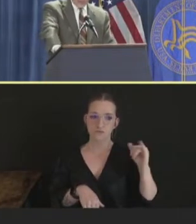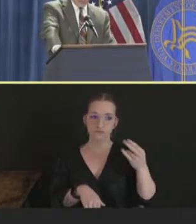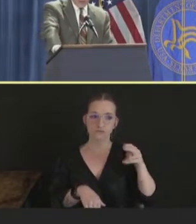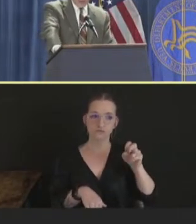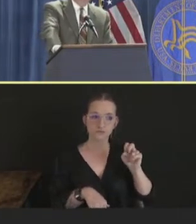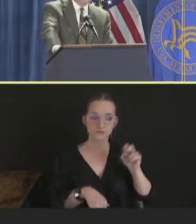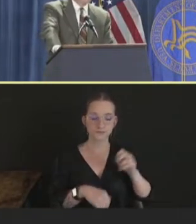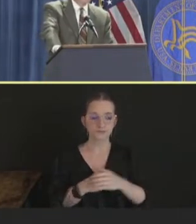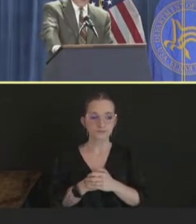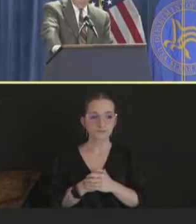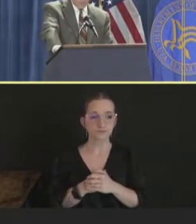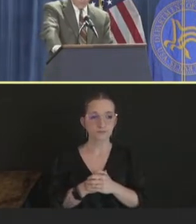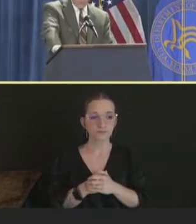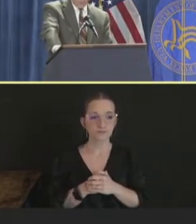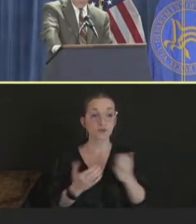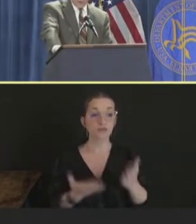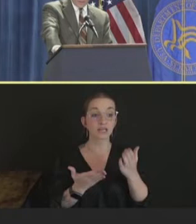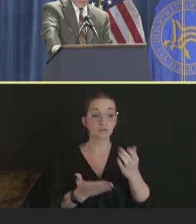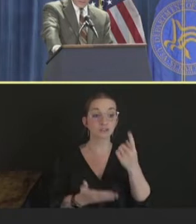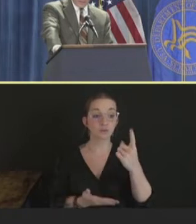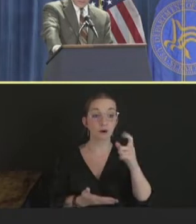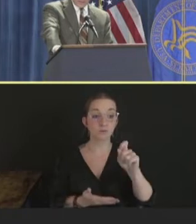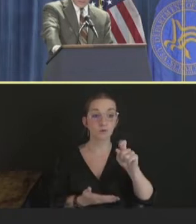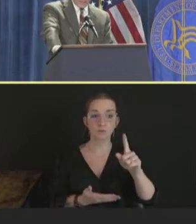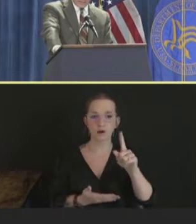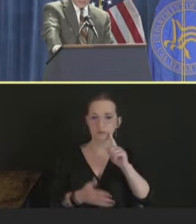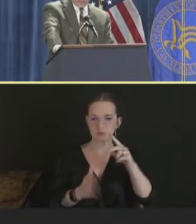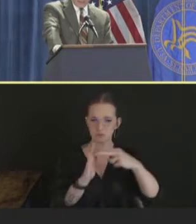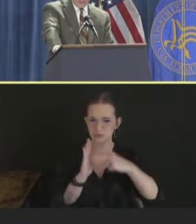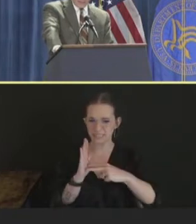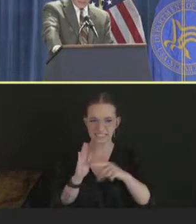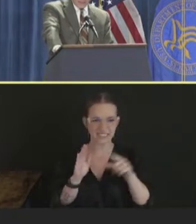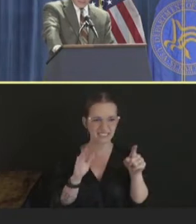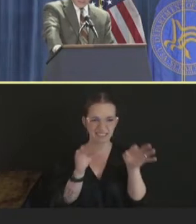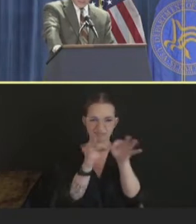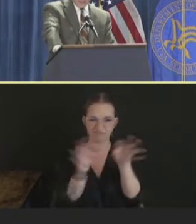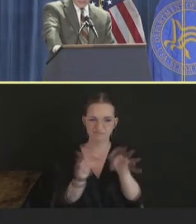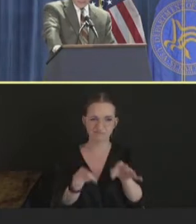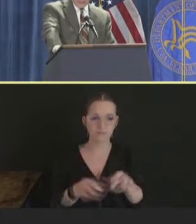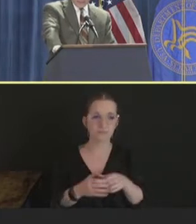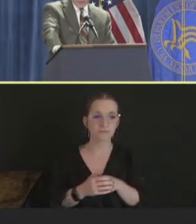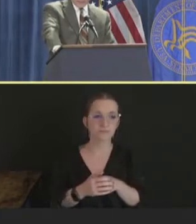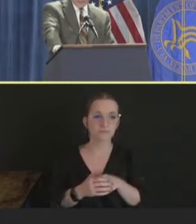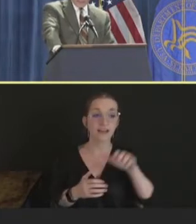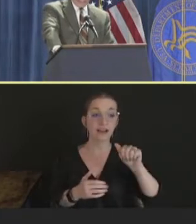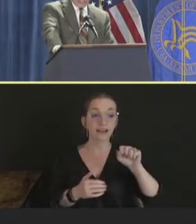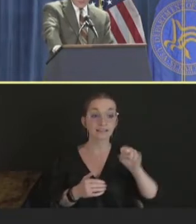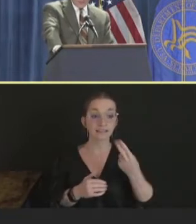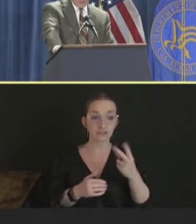around recommendation 1.1 that the assistant secretary of health should convene an interagency